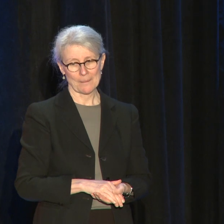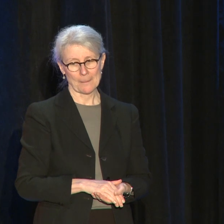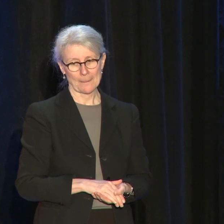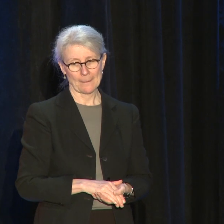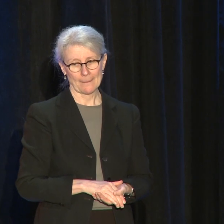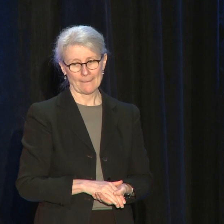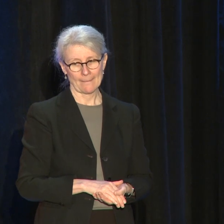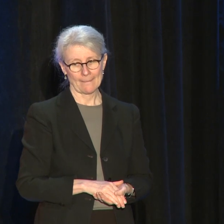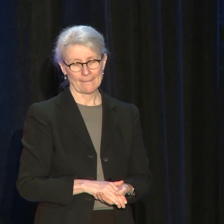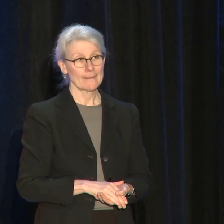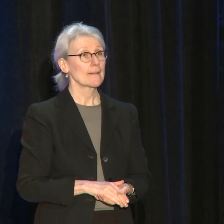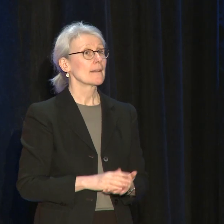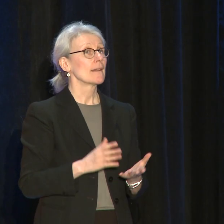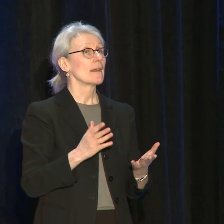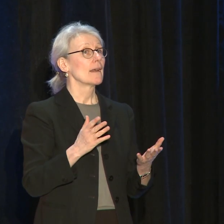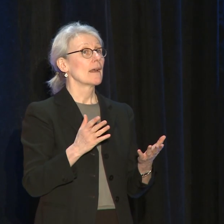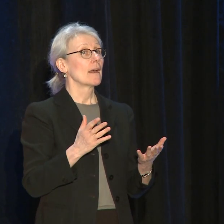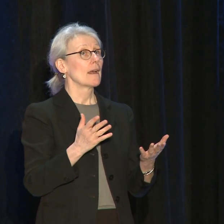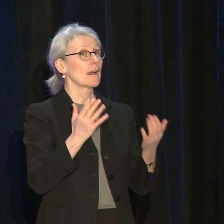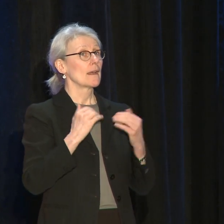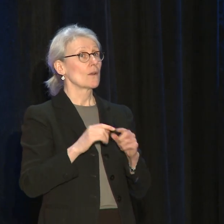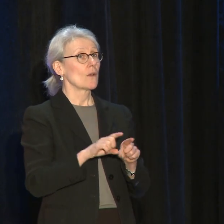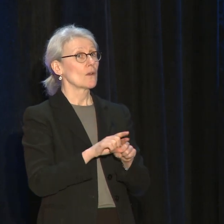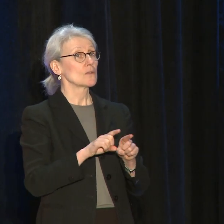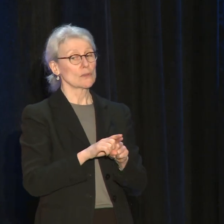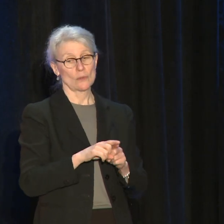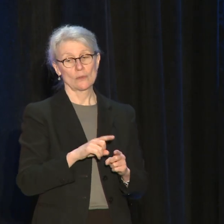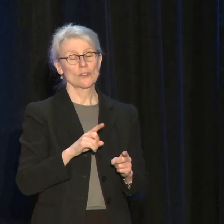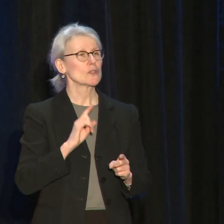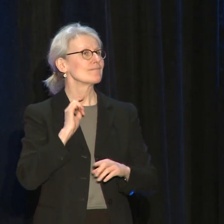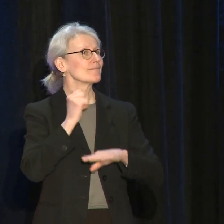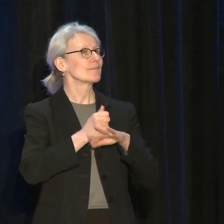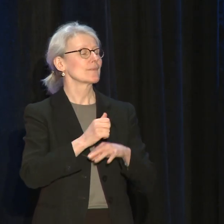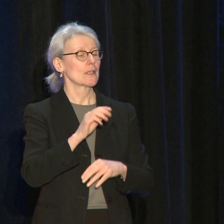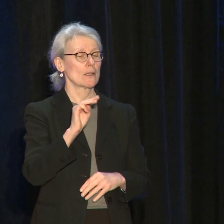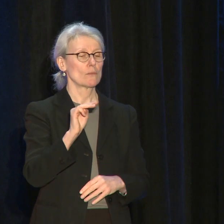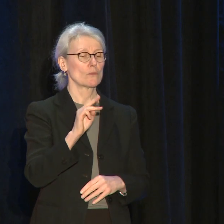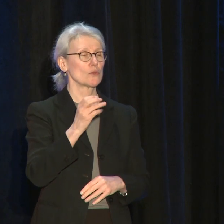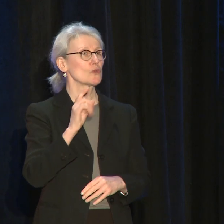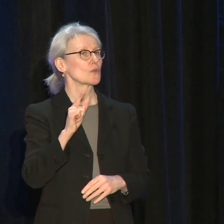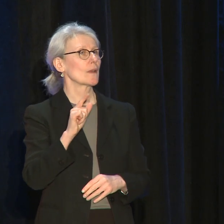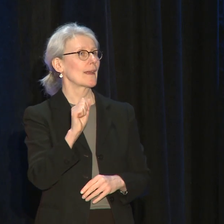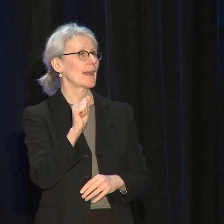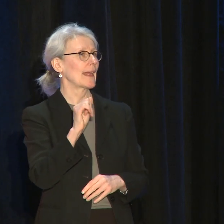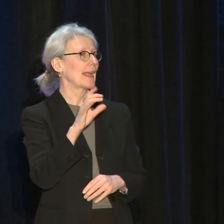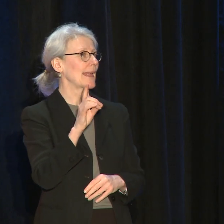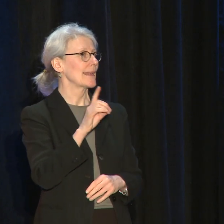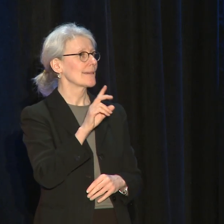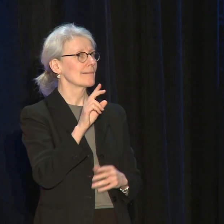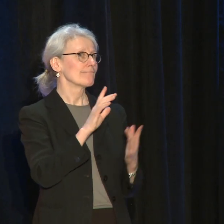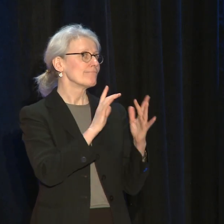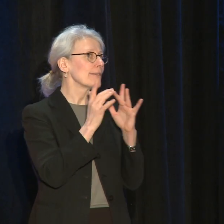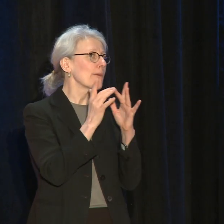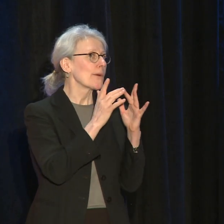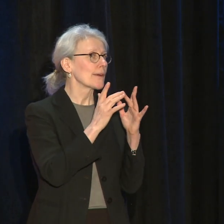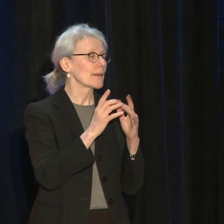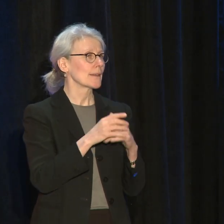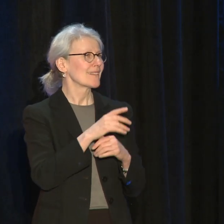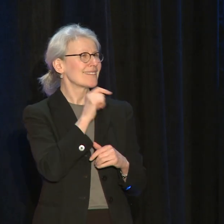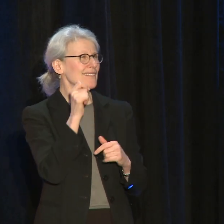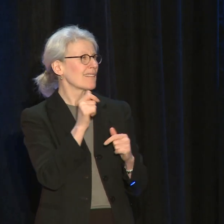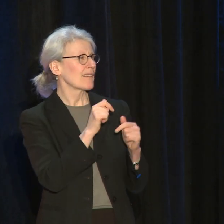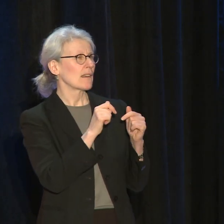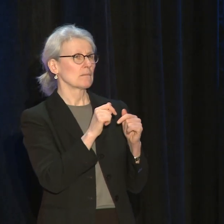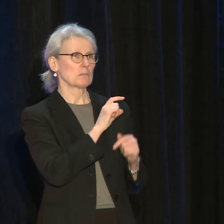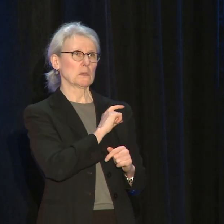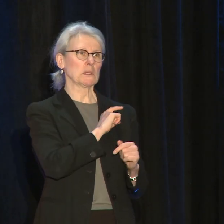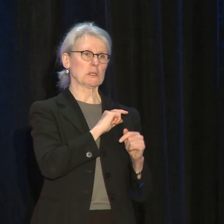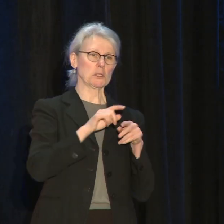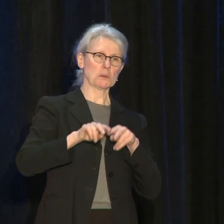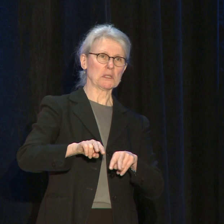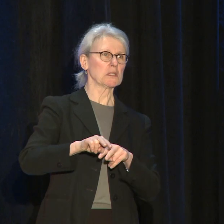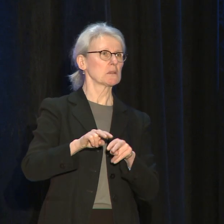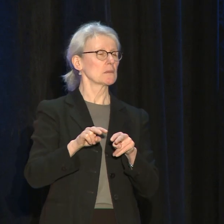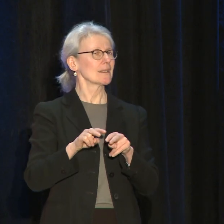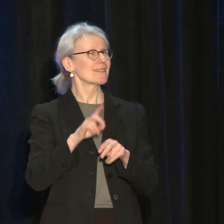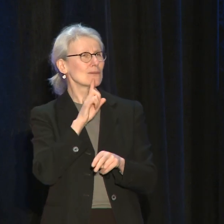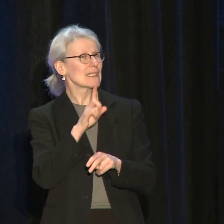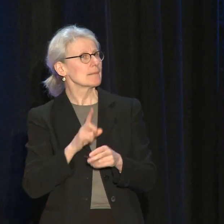and then building mutual aid networks apart from policing systems that truly support families and